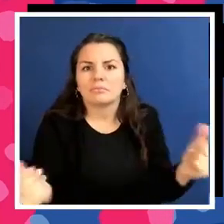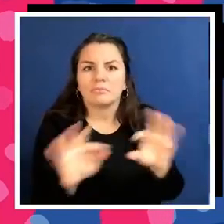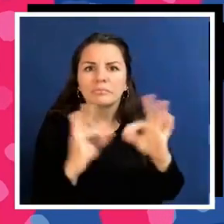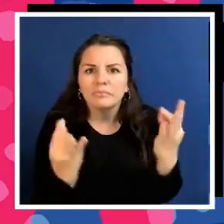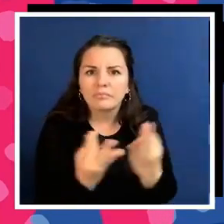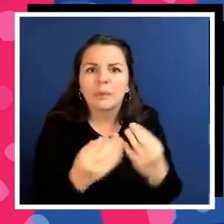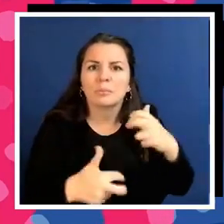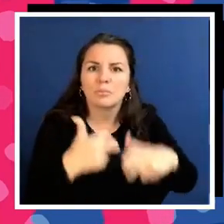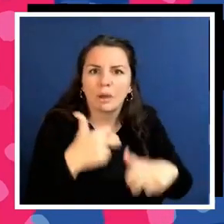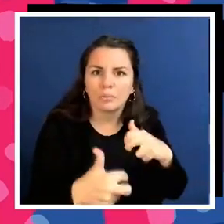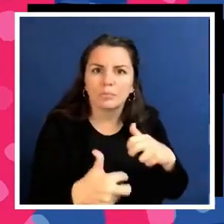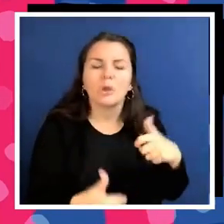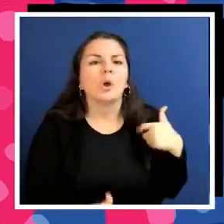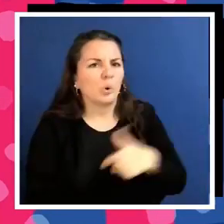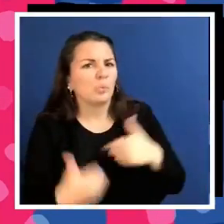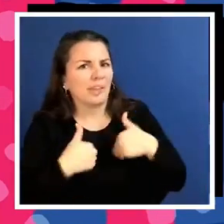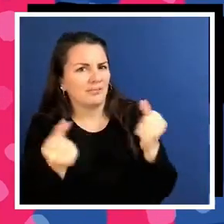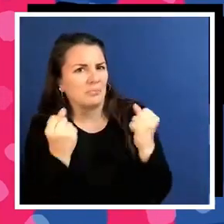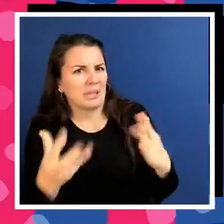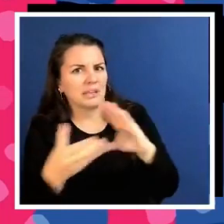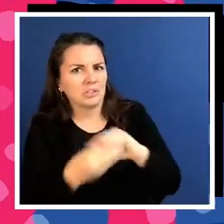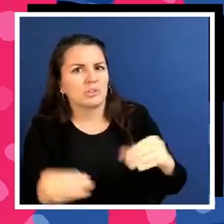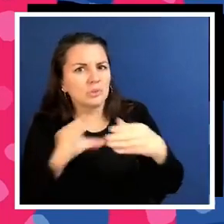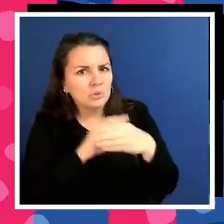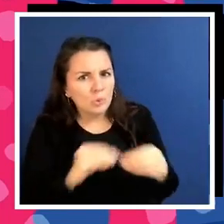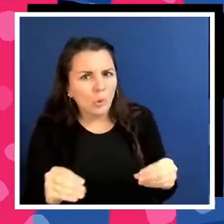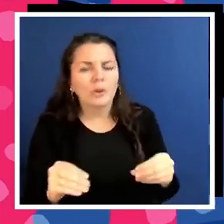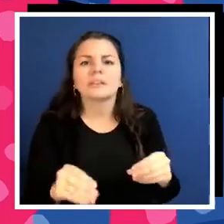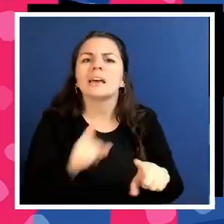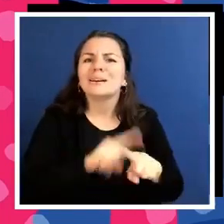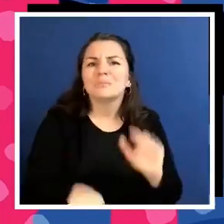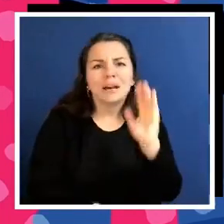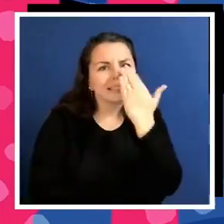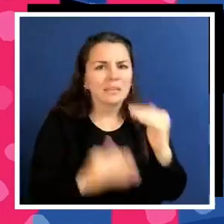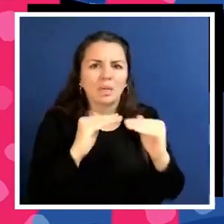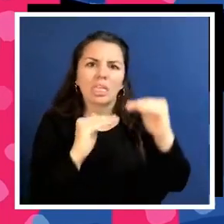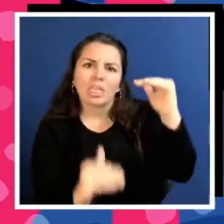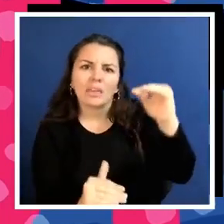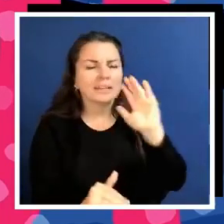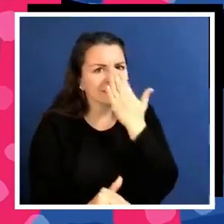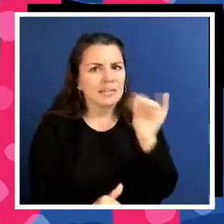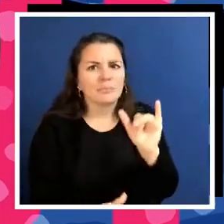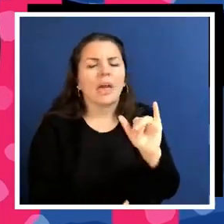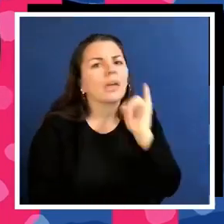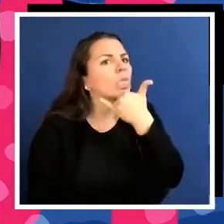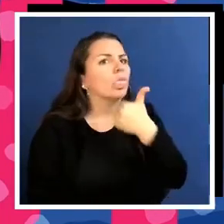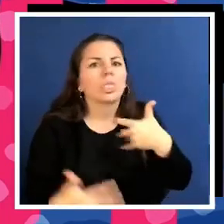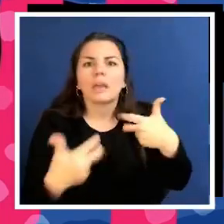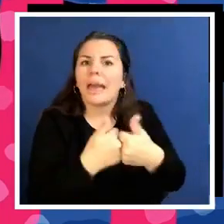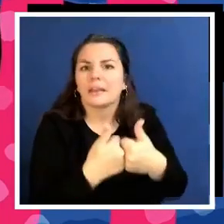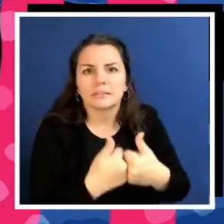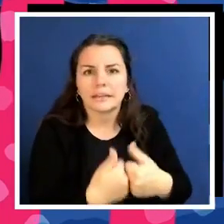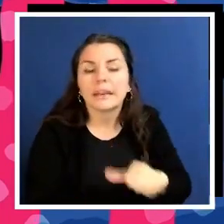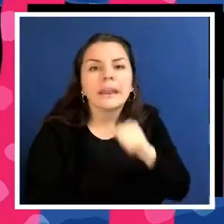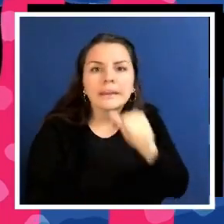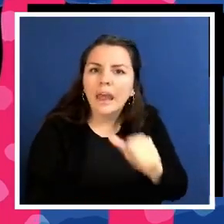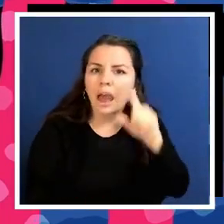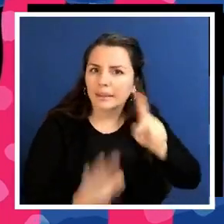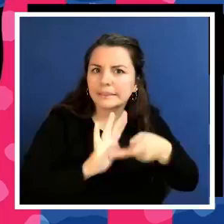BEFORE IS NOT ACTUALLY A SOLUTION THAT WILL HELP ANYONE.